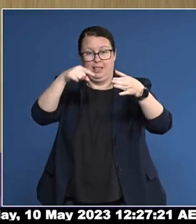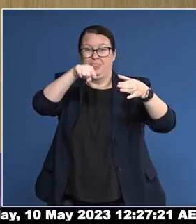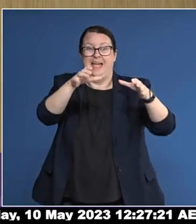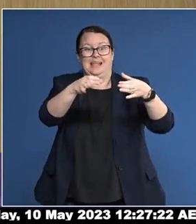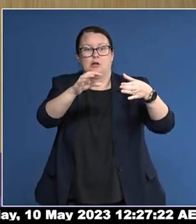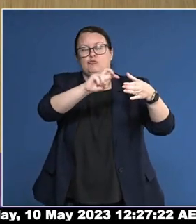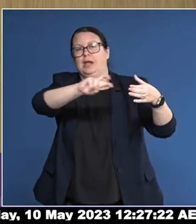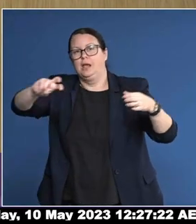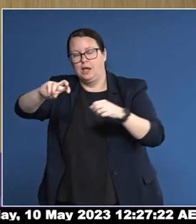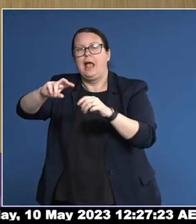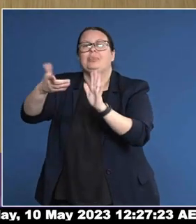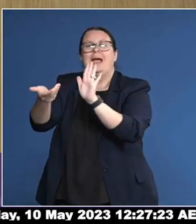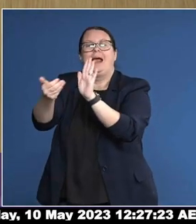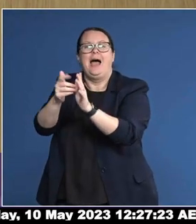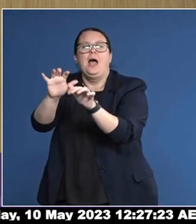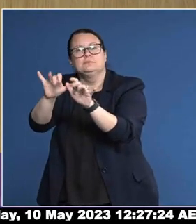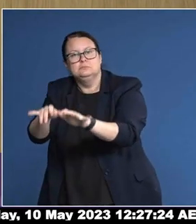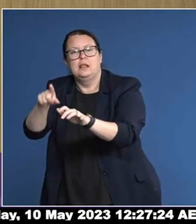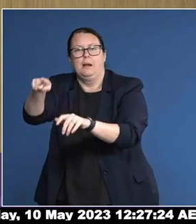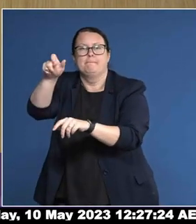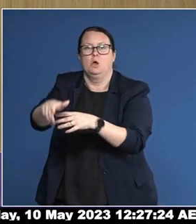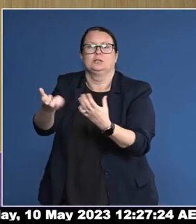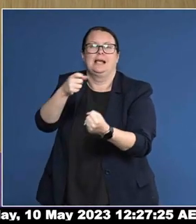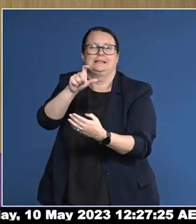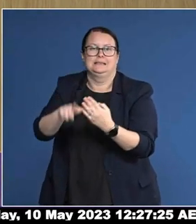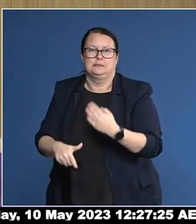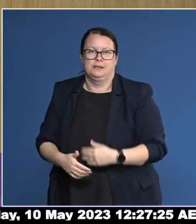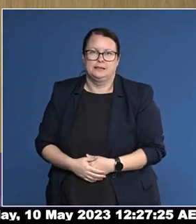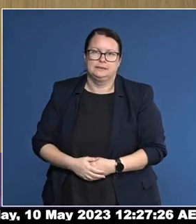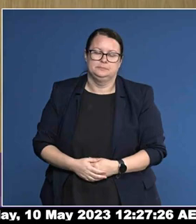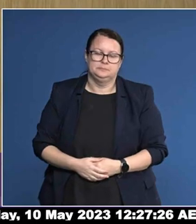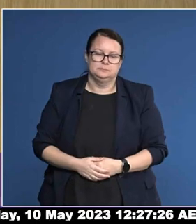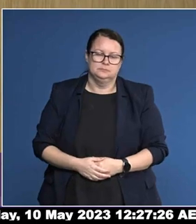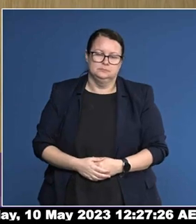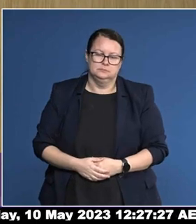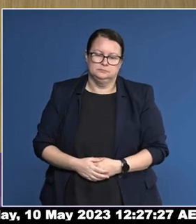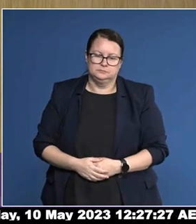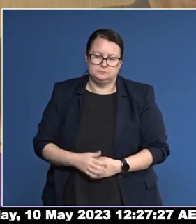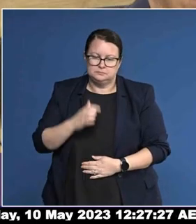Alright. So, just looking at the table you've prepared where you've got in the column Source and a reference to QPrime -